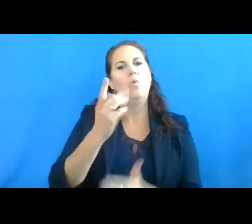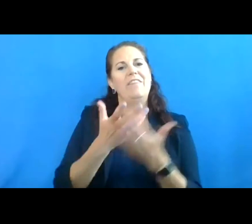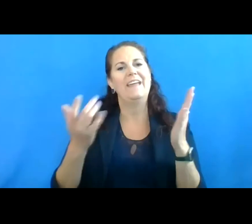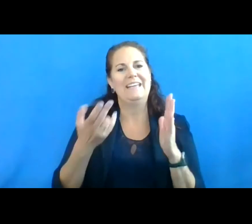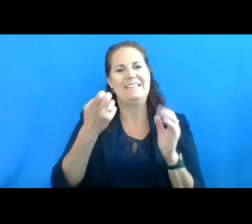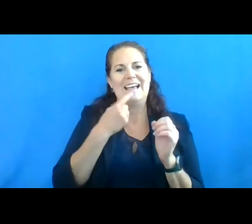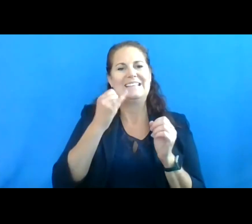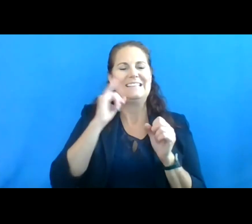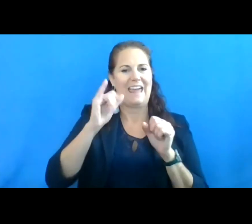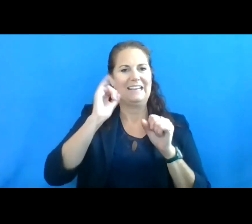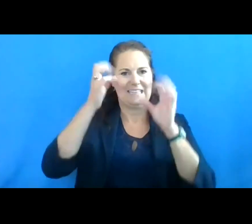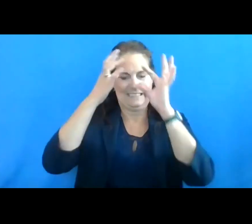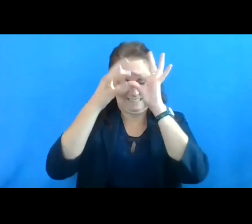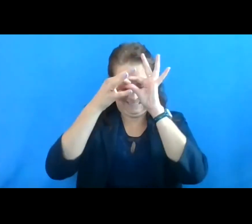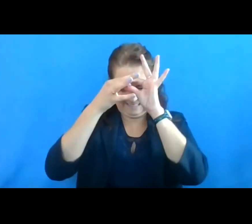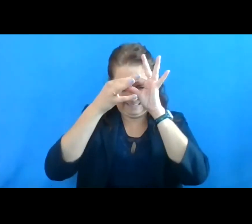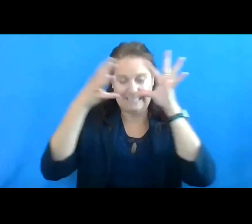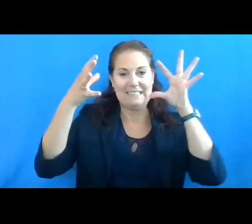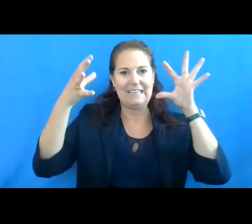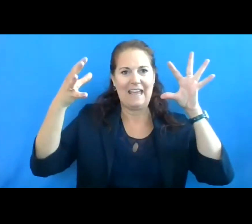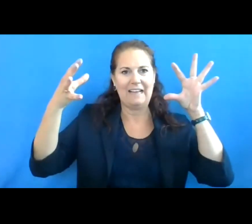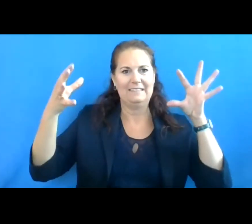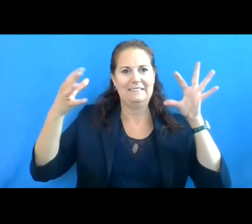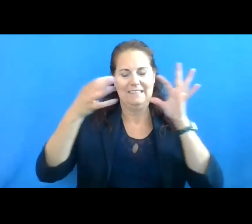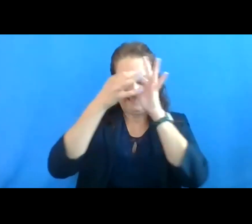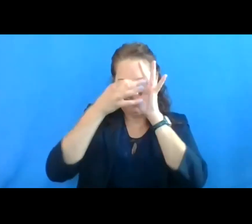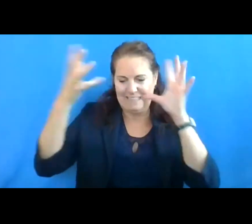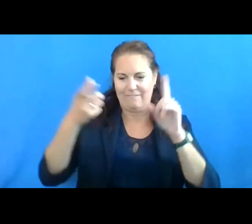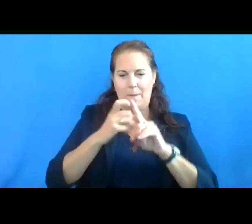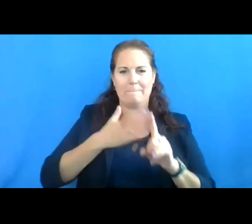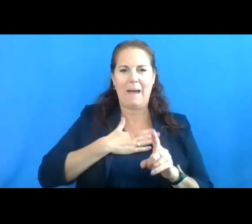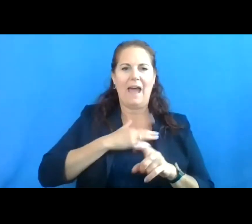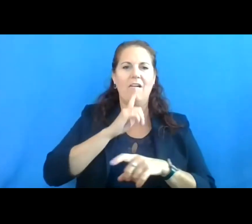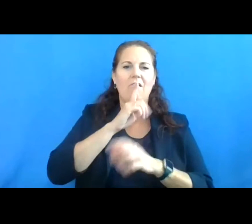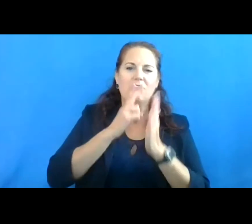So, it's a disconnect from myself - my authentic self. My true self.